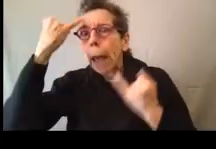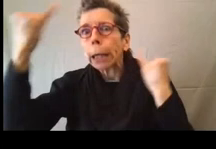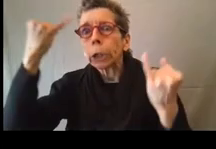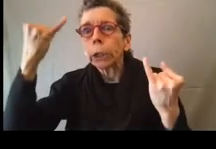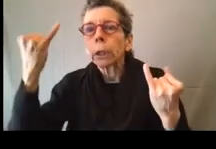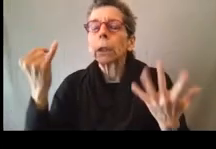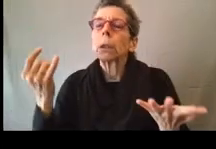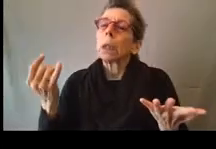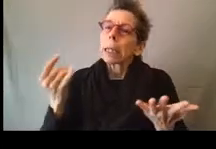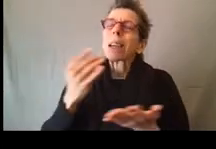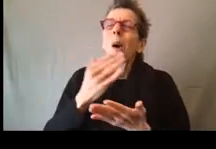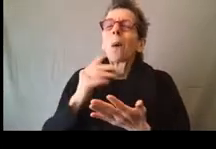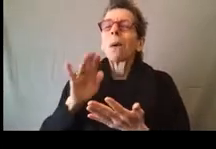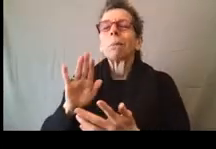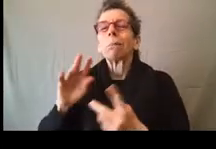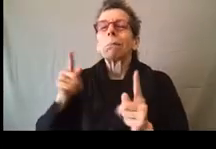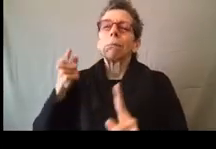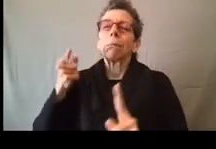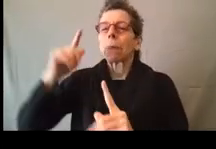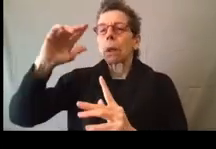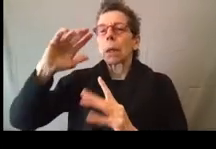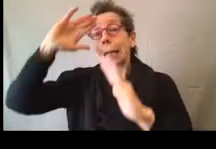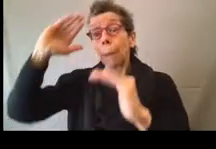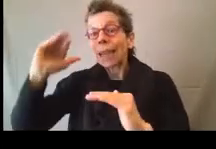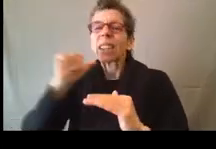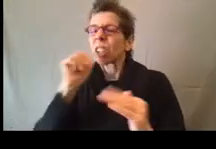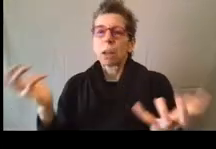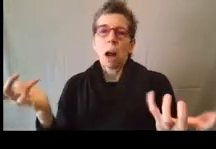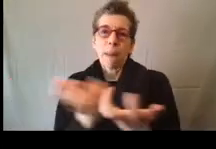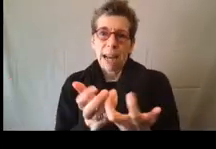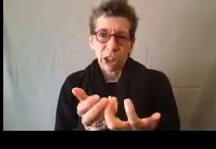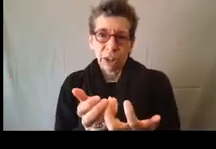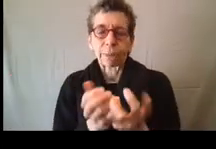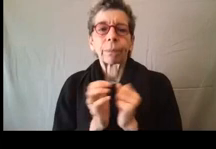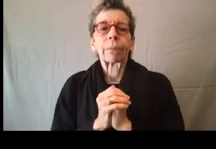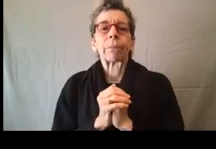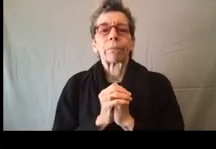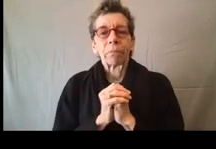on expectations. Also there is a danger of conceptualizing business environment with